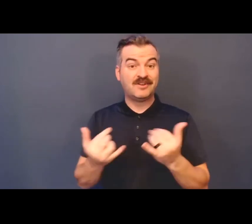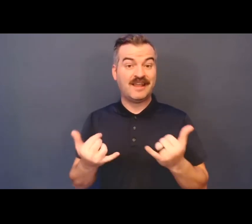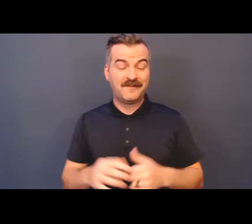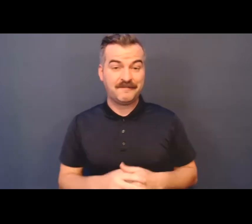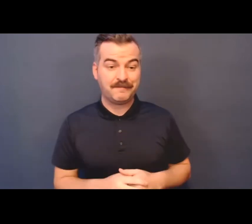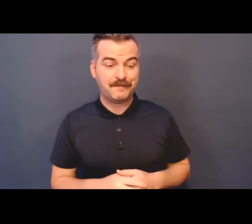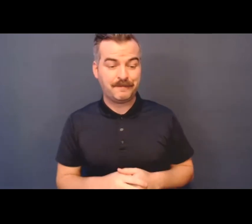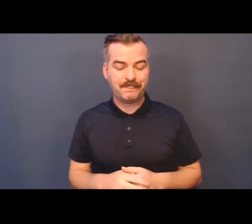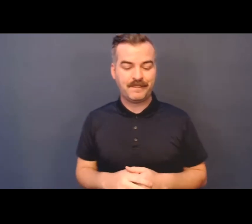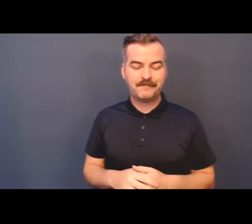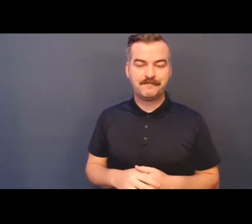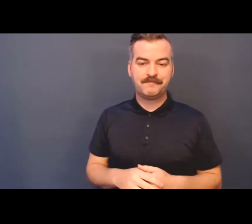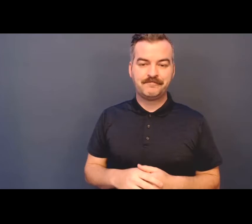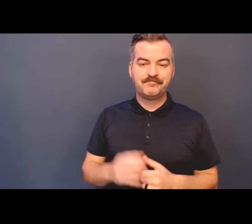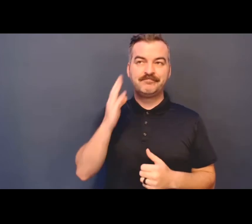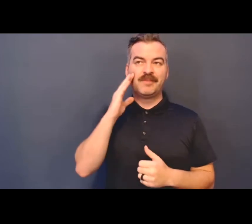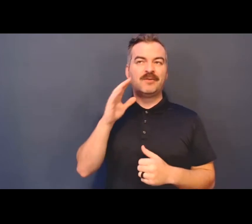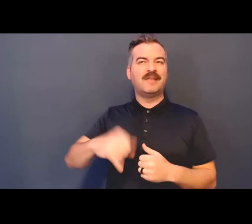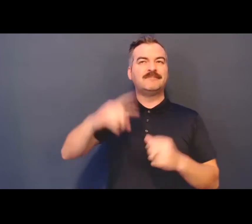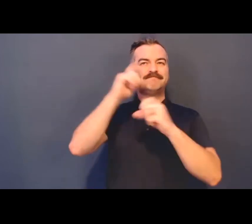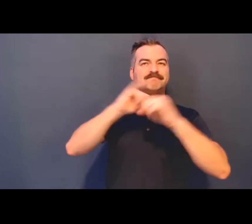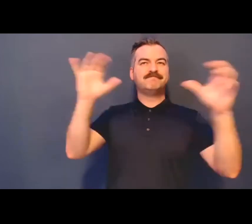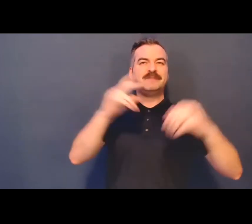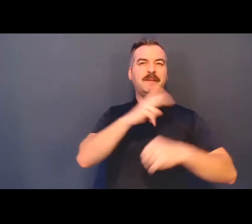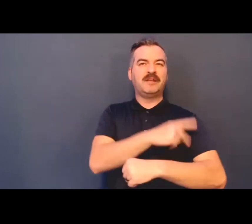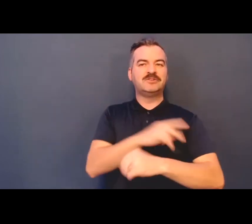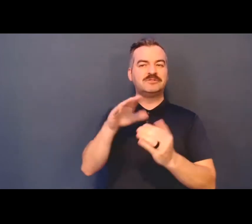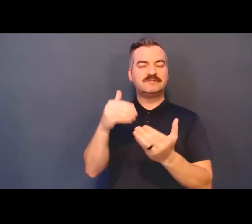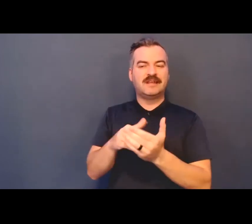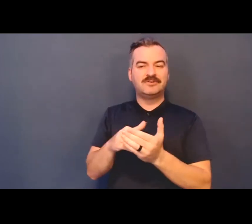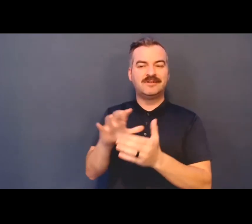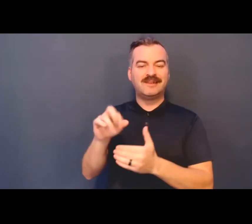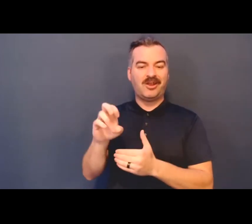ideal of patient centered care has become fairly standard in clinical practice. One